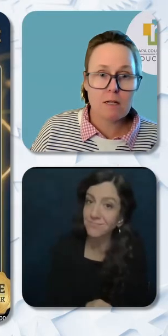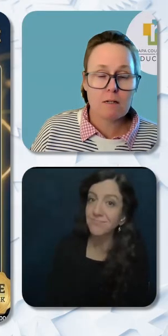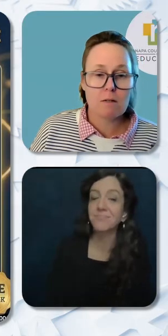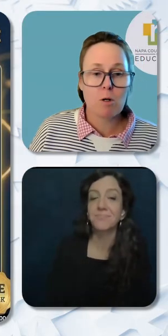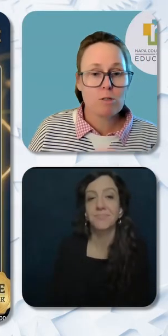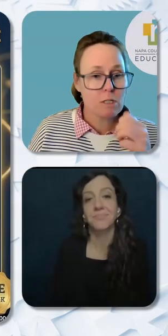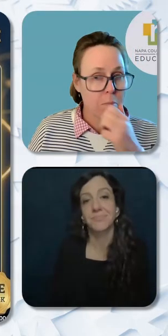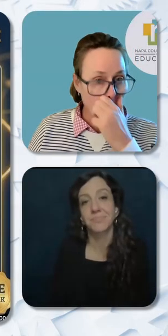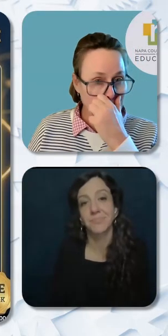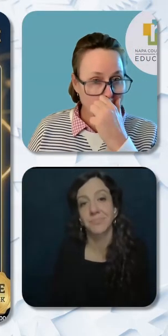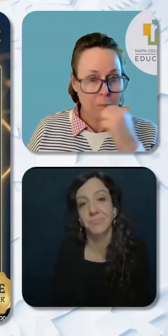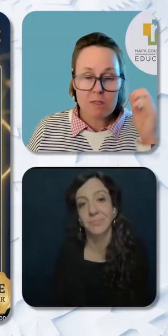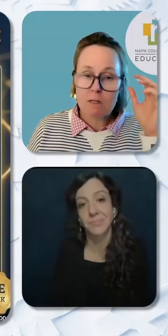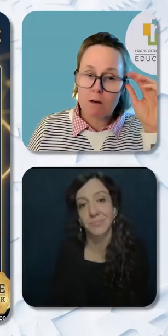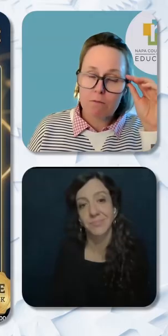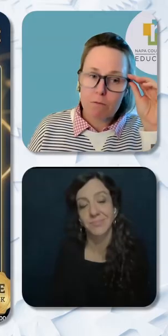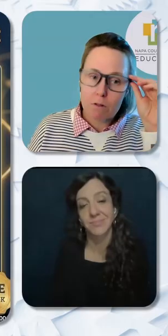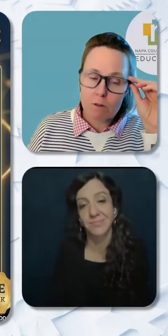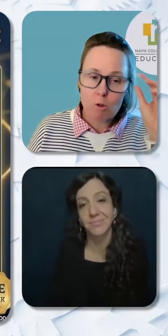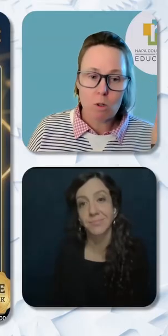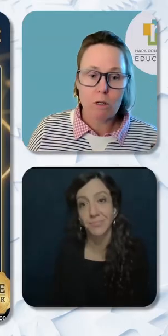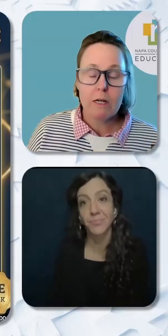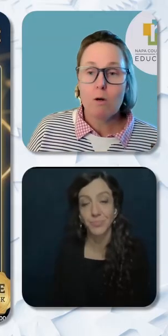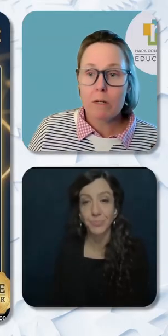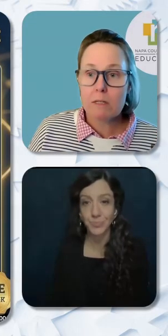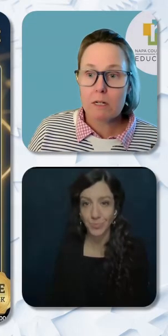And then the most important purpose of the tool,